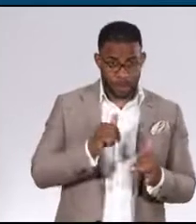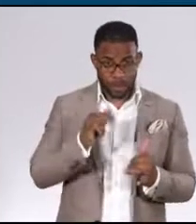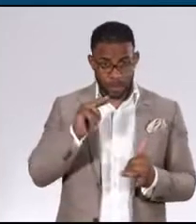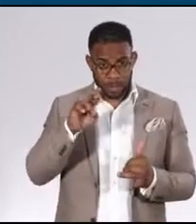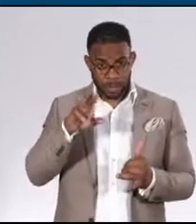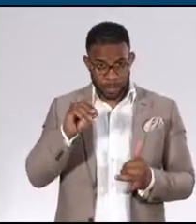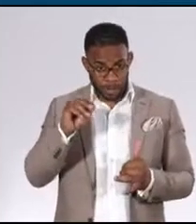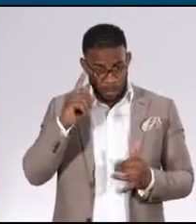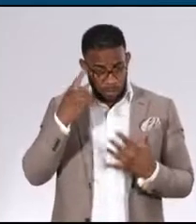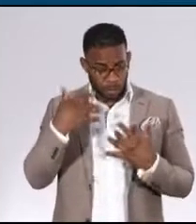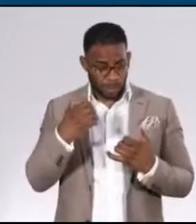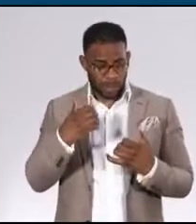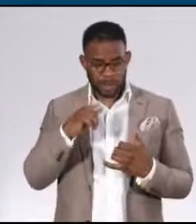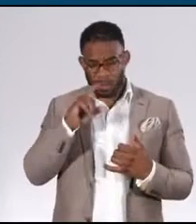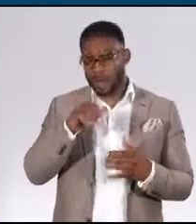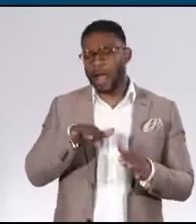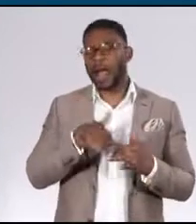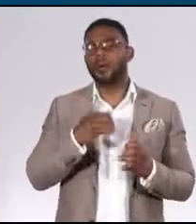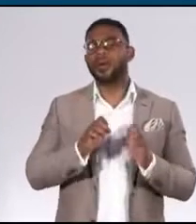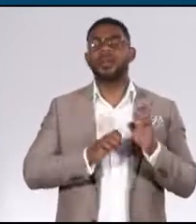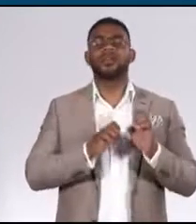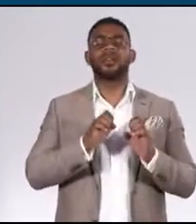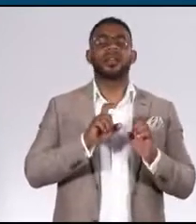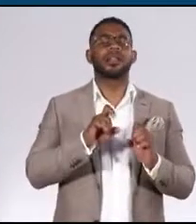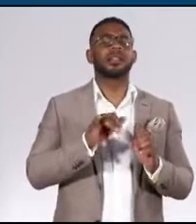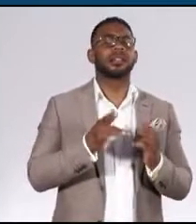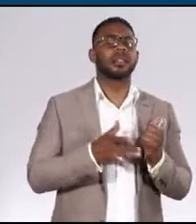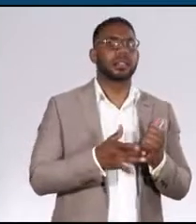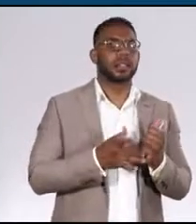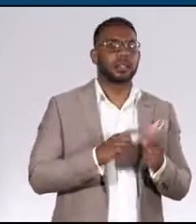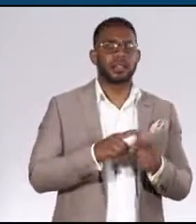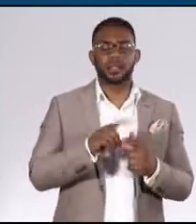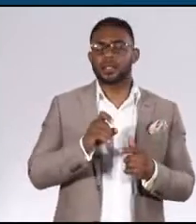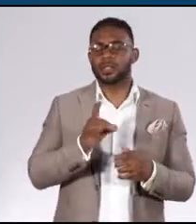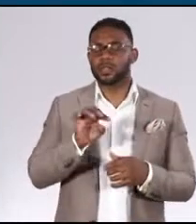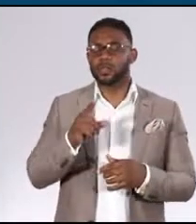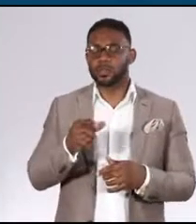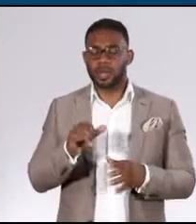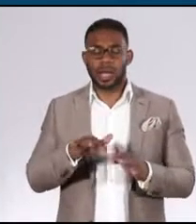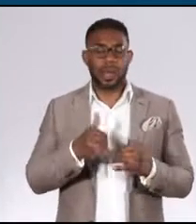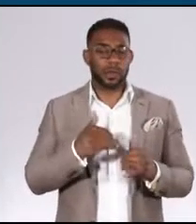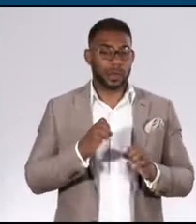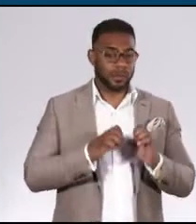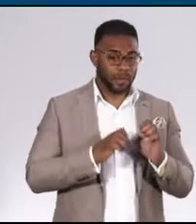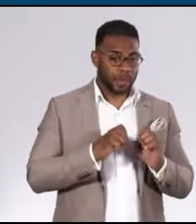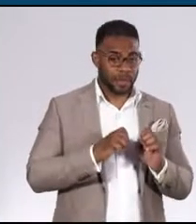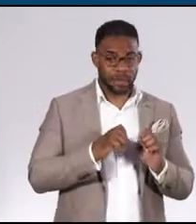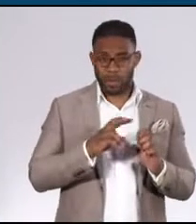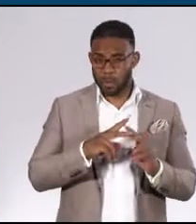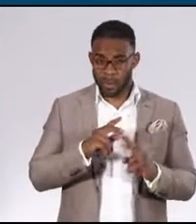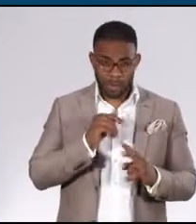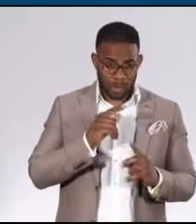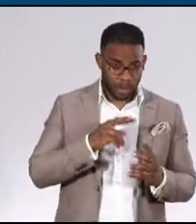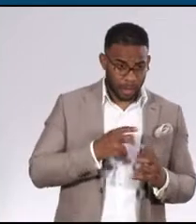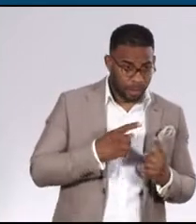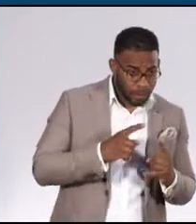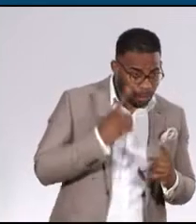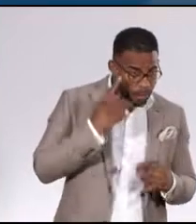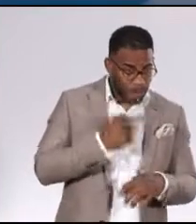But then the question is, how do we evaluate such technologies or such drugs? and How do we evaluate whether effective for patients with hearing loss?